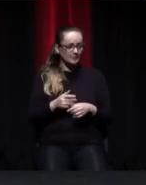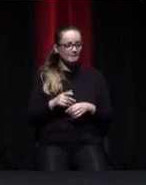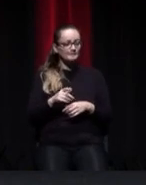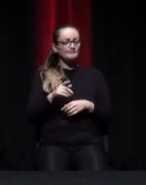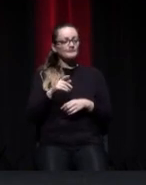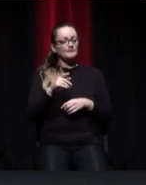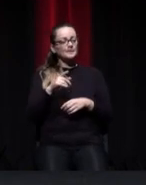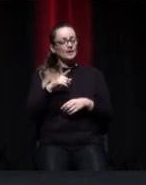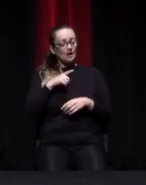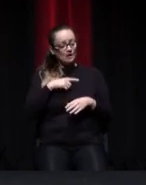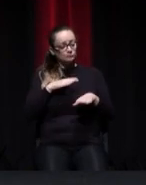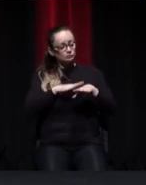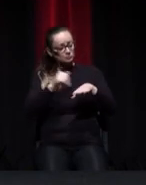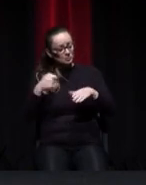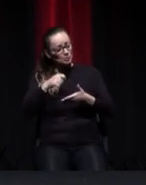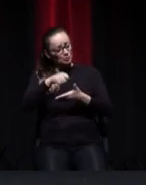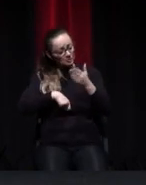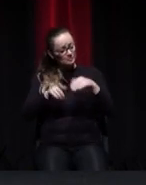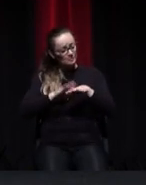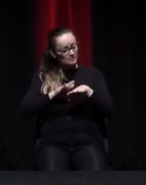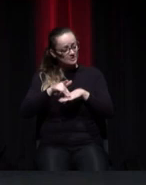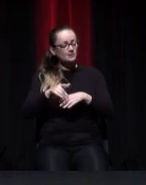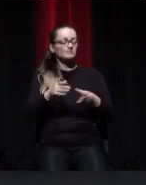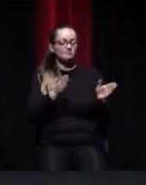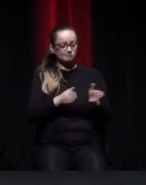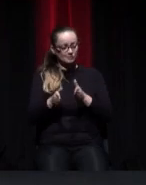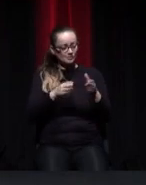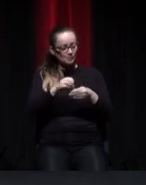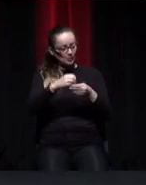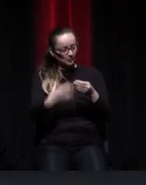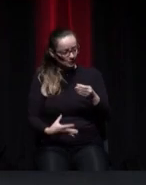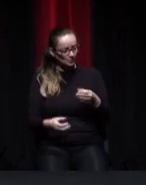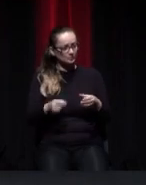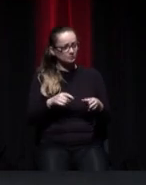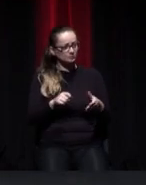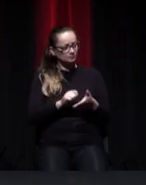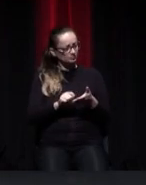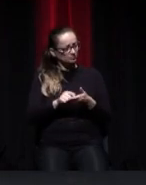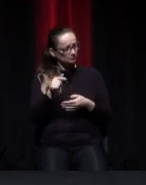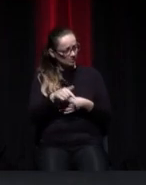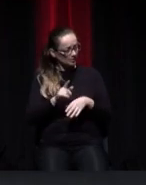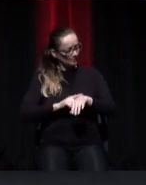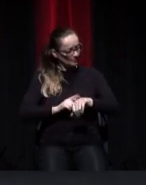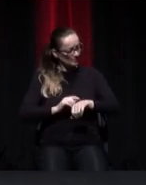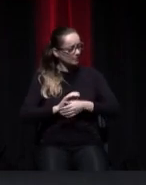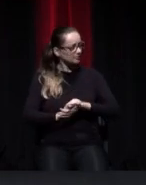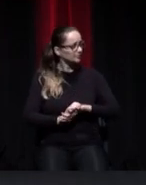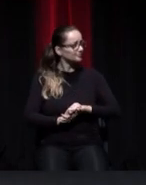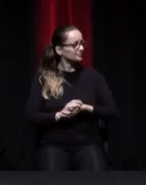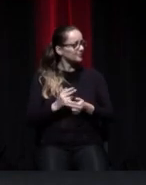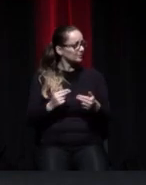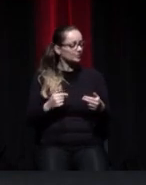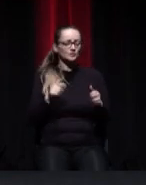and having been hired to produce content at those quiz things.